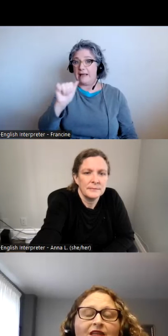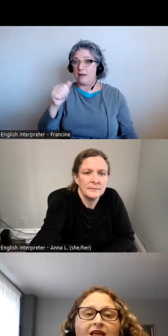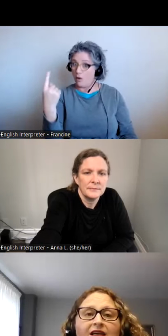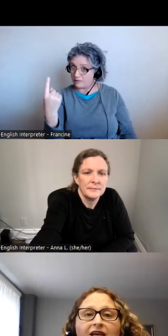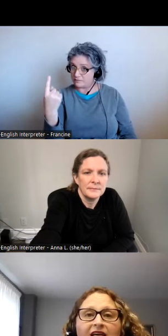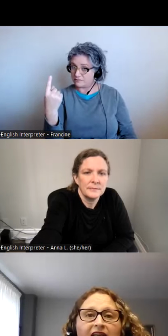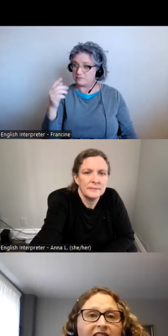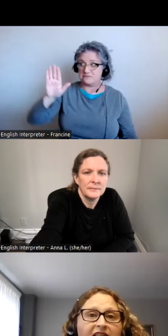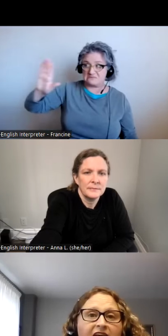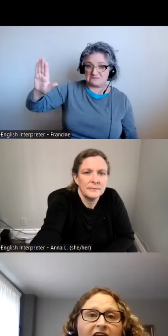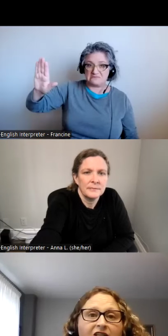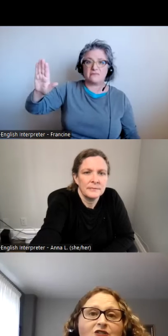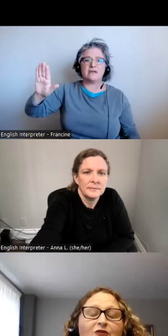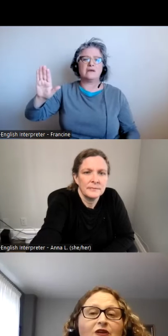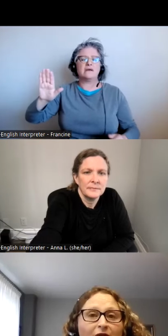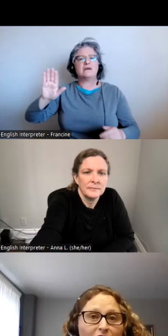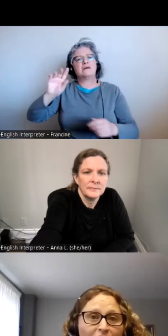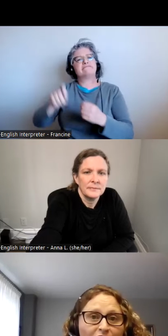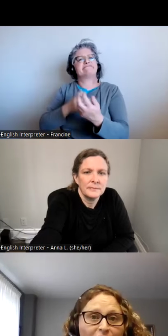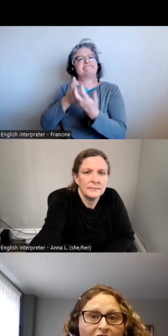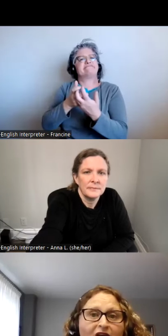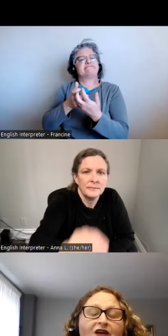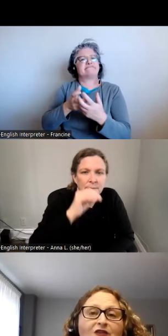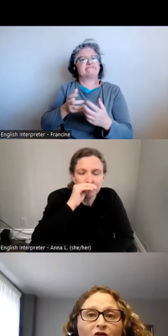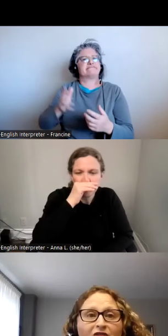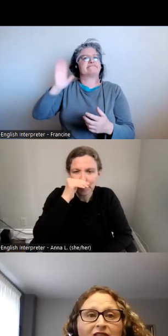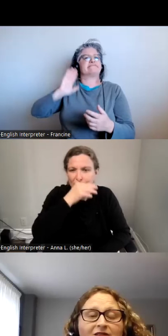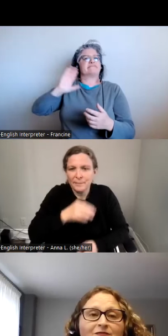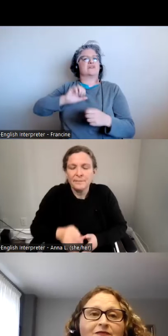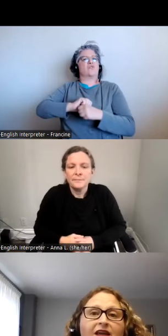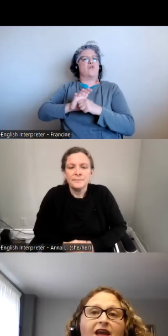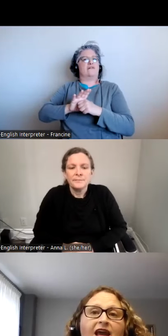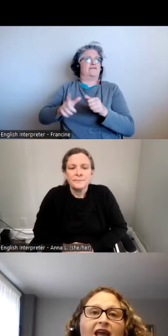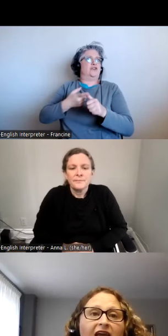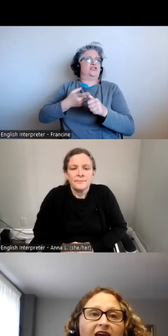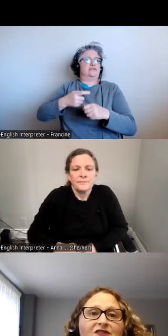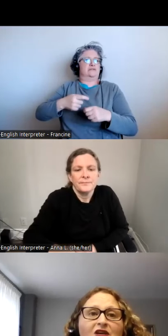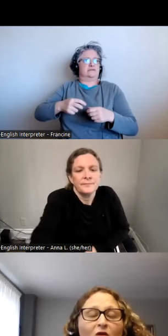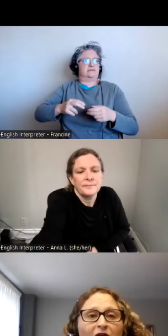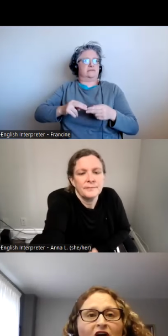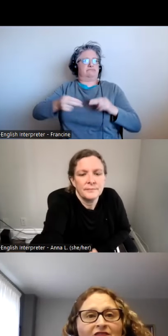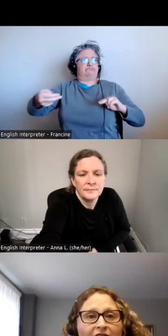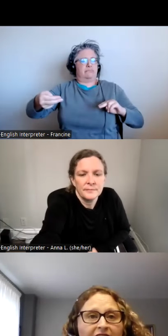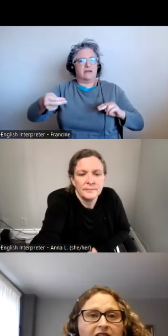please. The second approved bivalent booster is Moderna